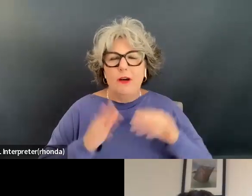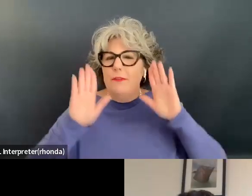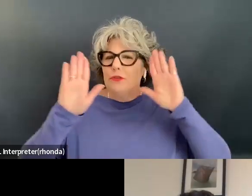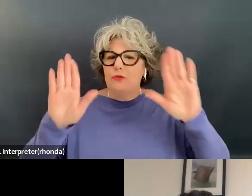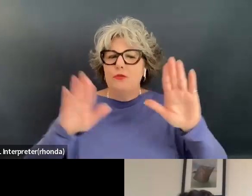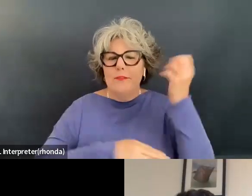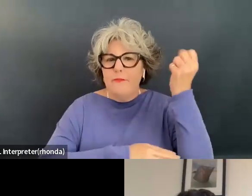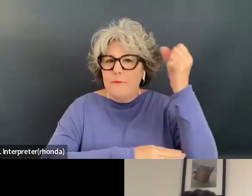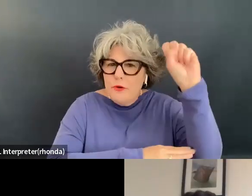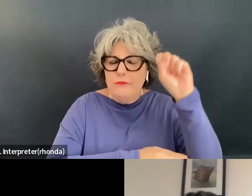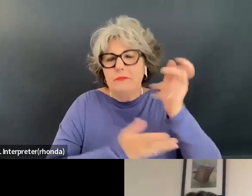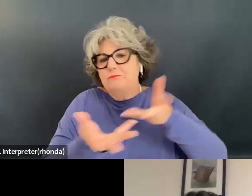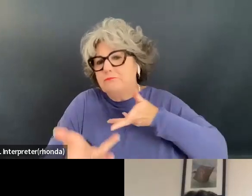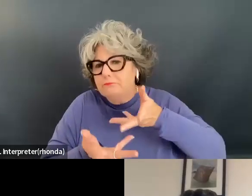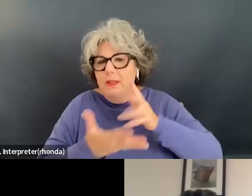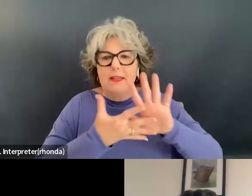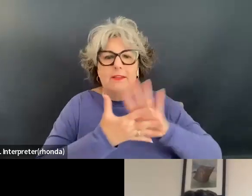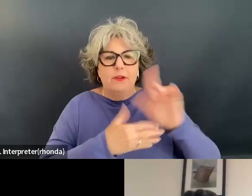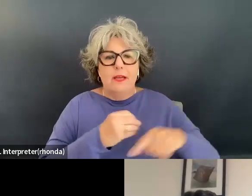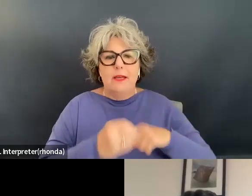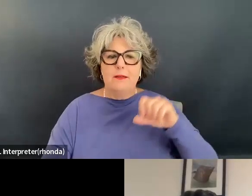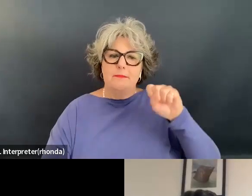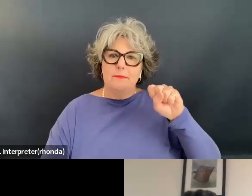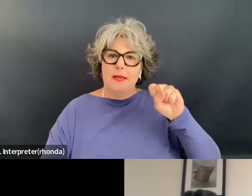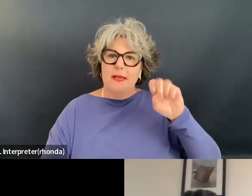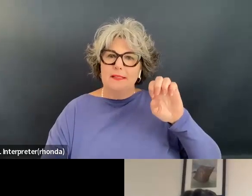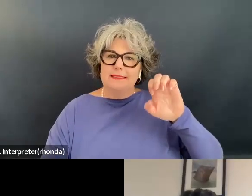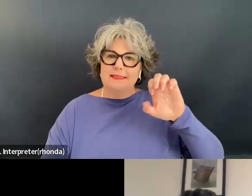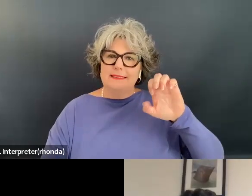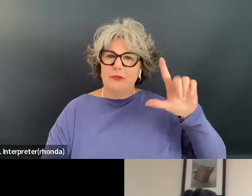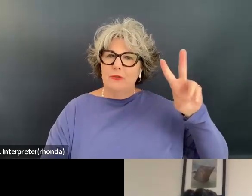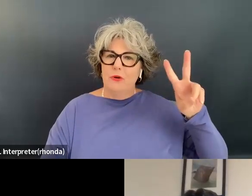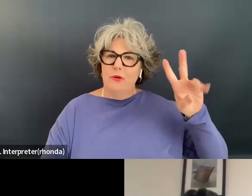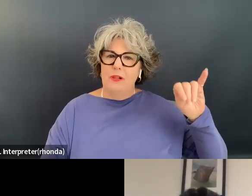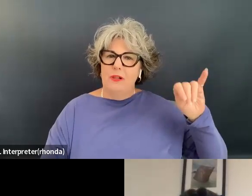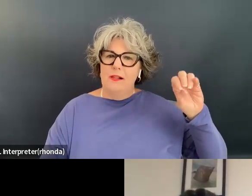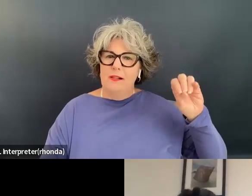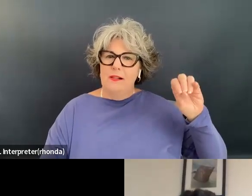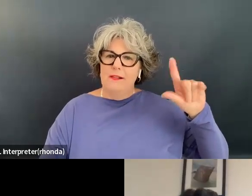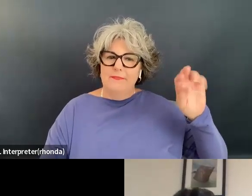conversation and films about sexual violence. And like, or movements like MeToo.